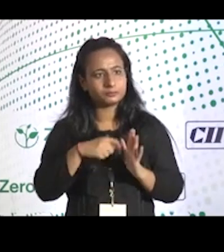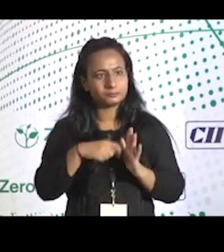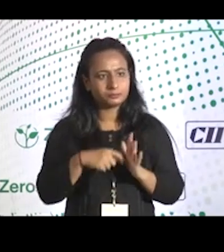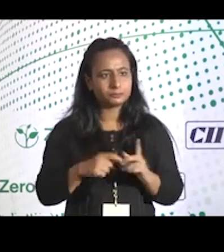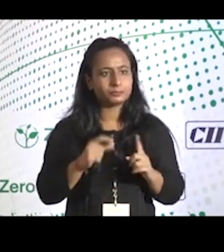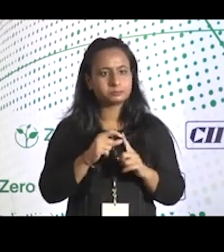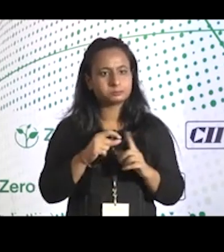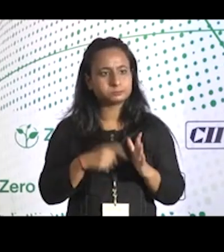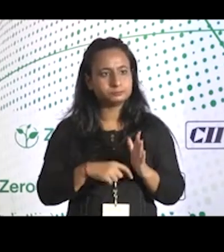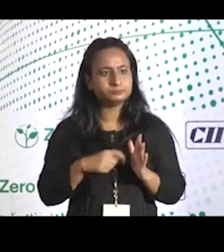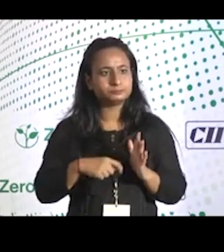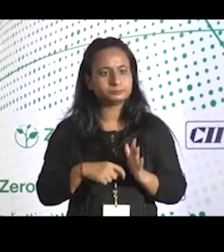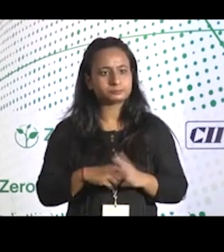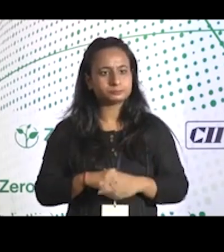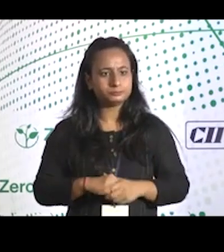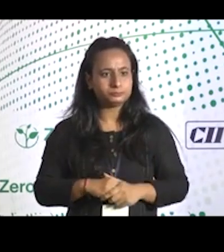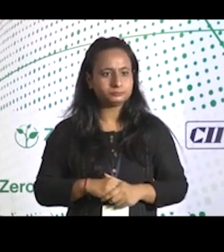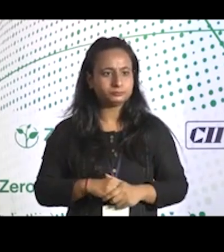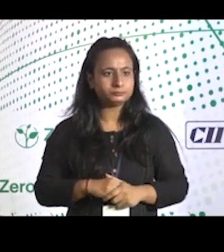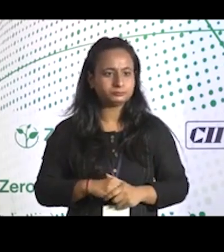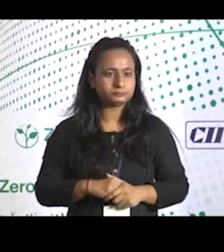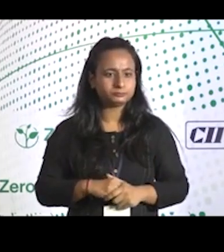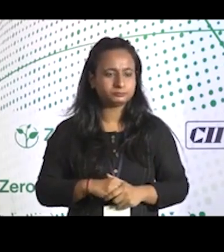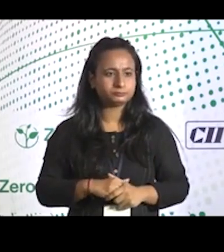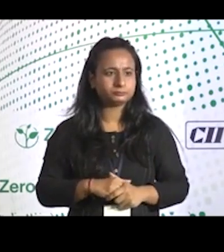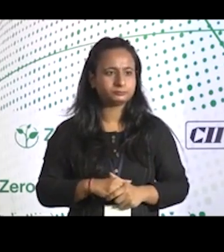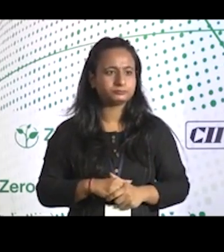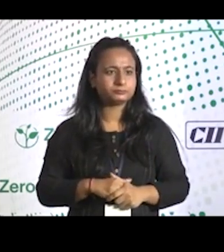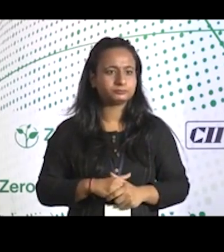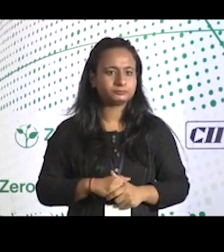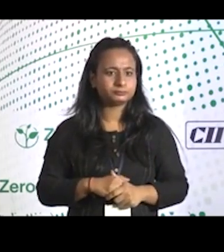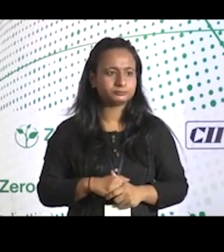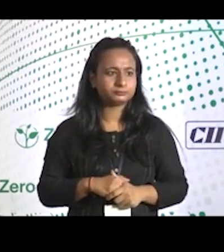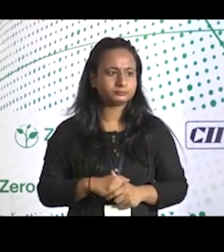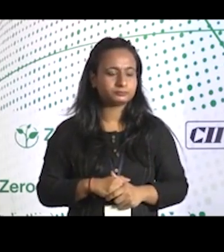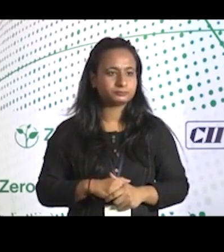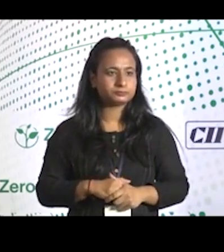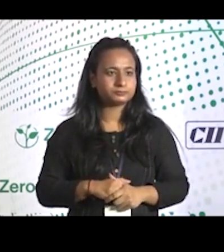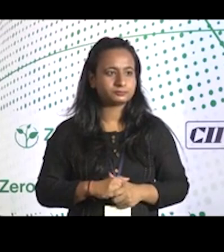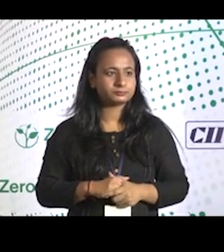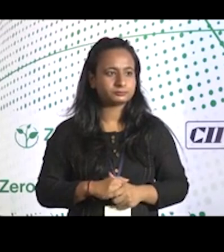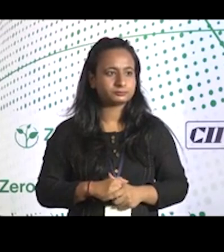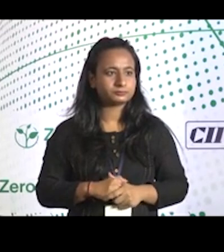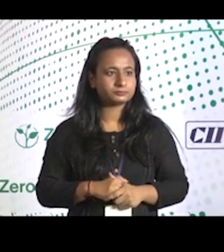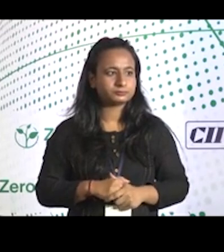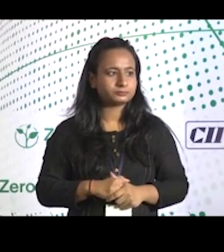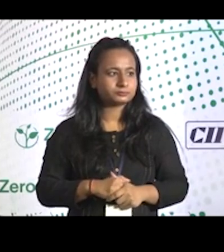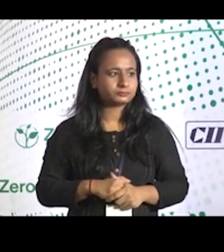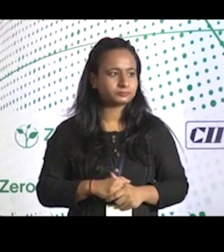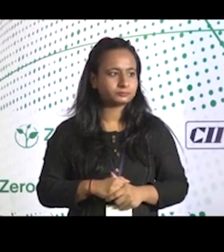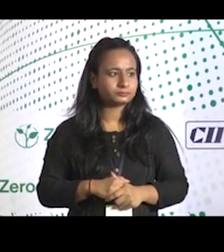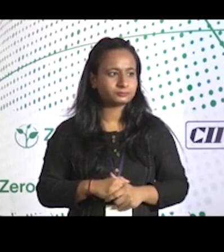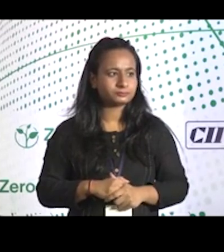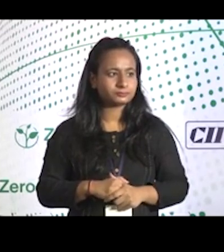and these returnable grants, you know, have their time period have did be in which people can return.